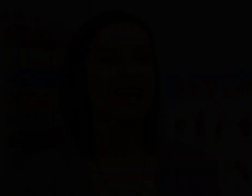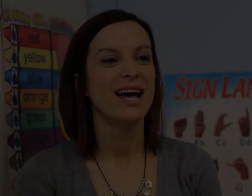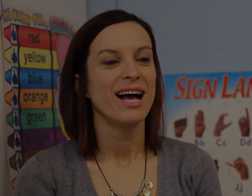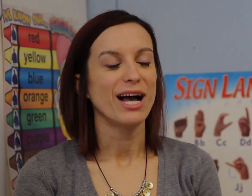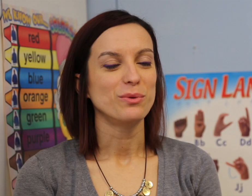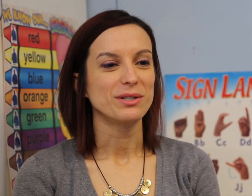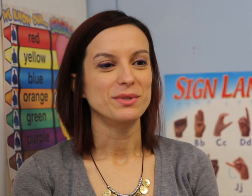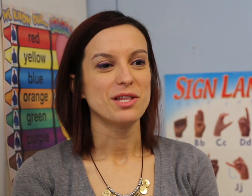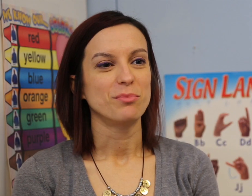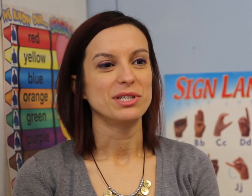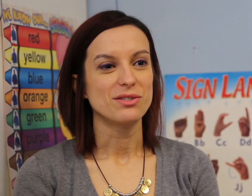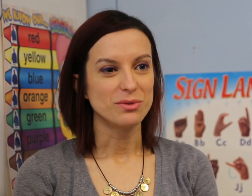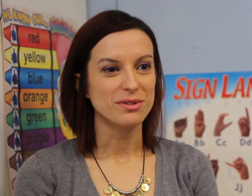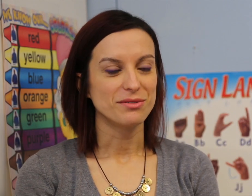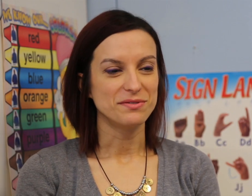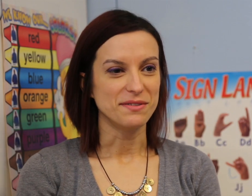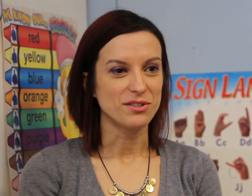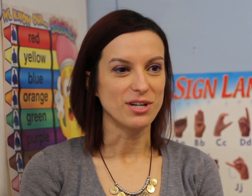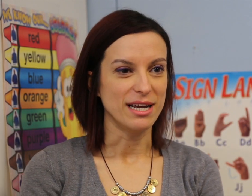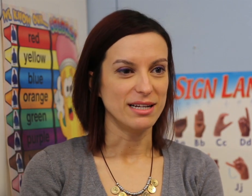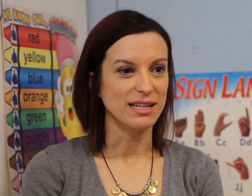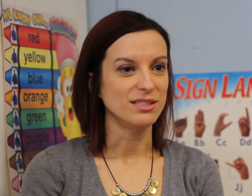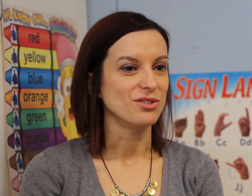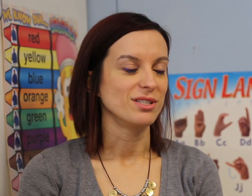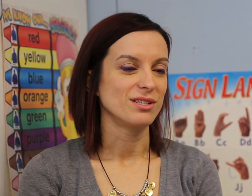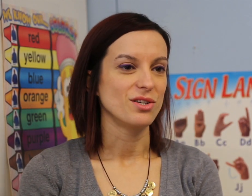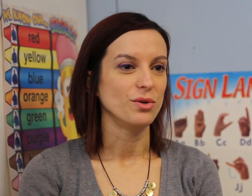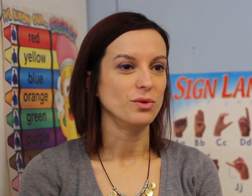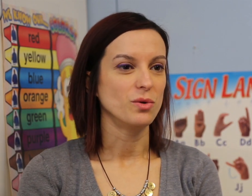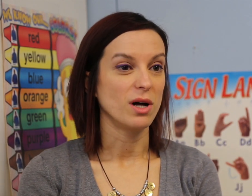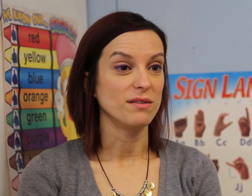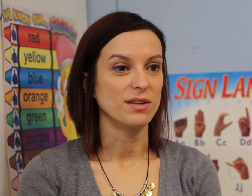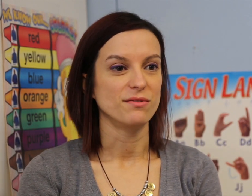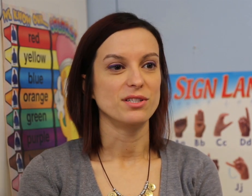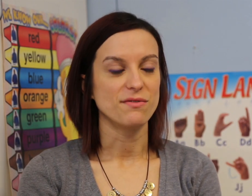I work with preschool through fifth grade any students who qualify for deaf